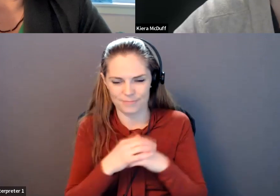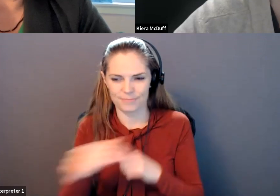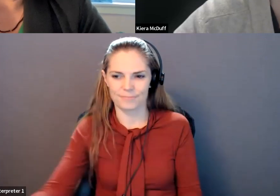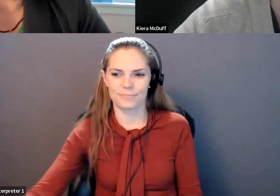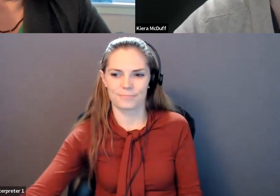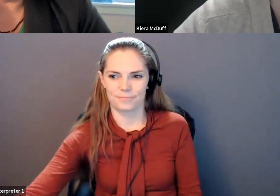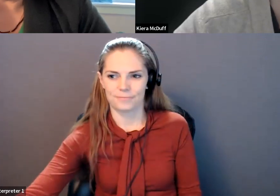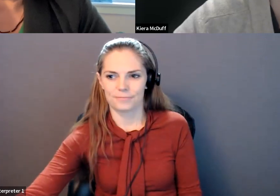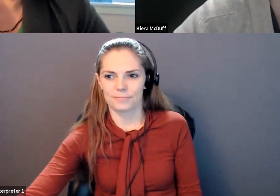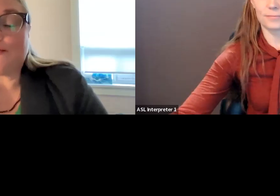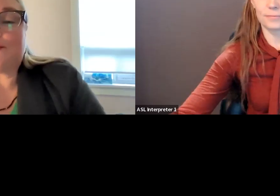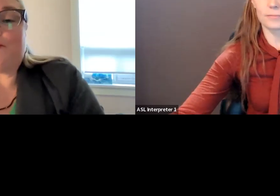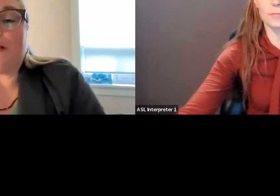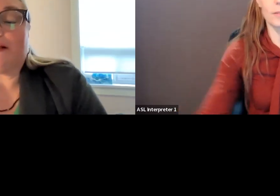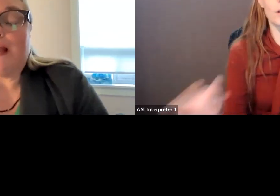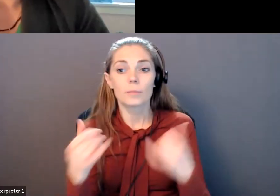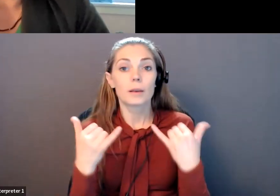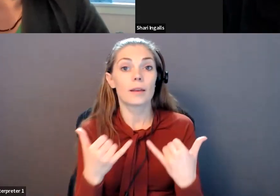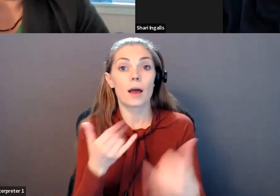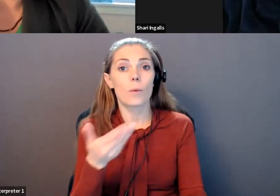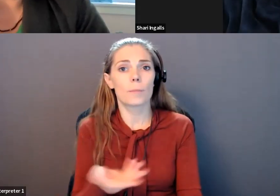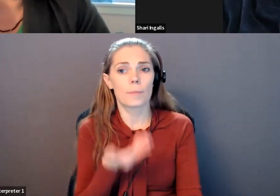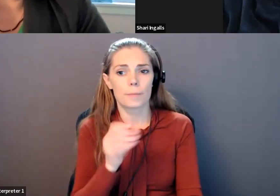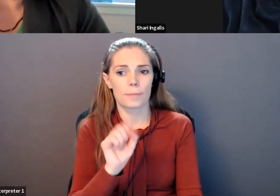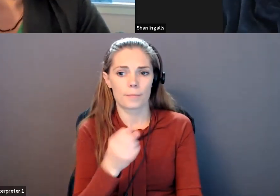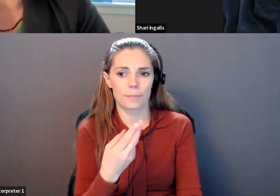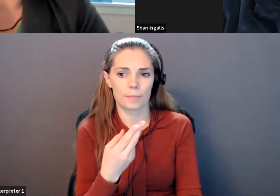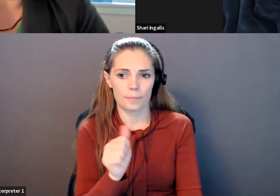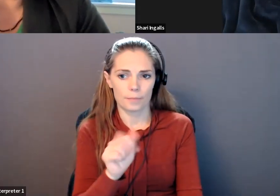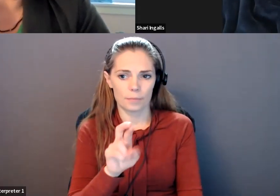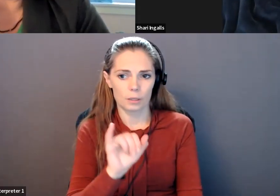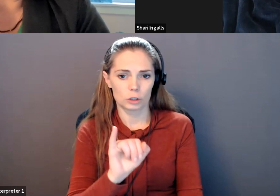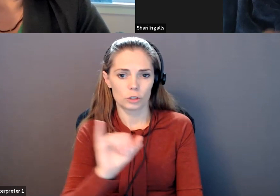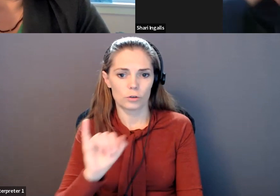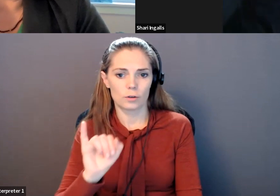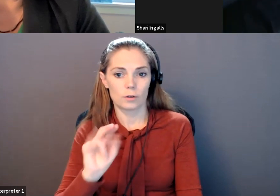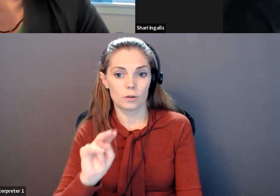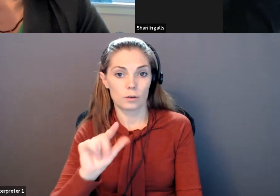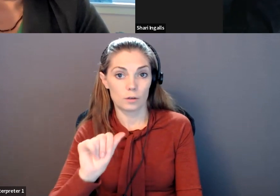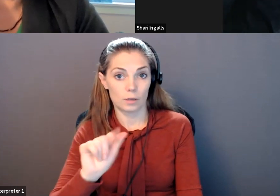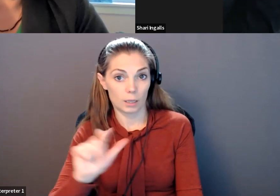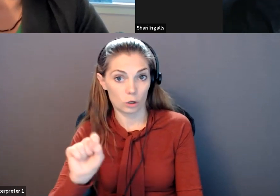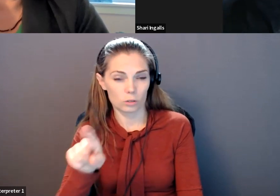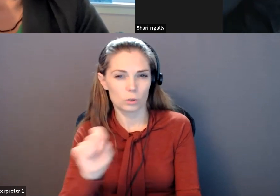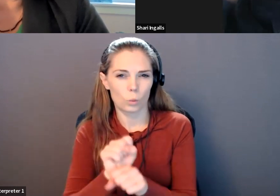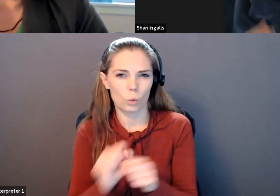invite Shari Ingalls to speak. Shari has been working alongside Realize for about a year now.